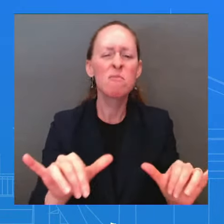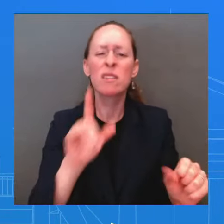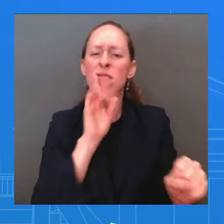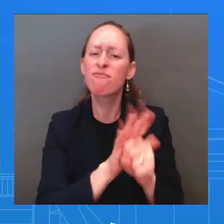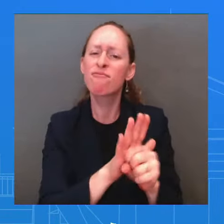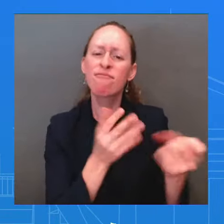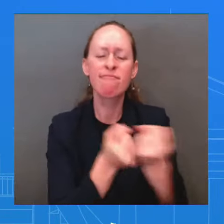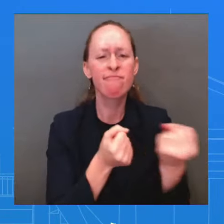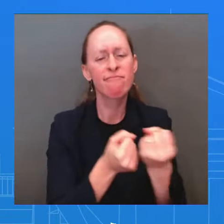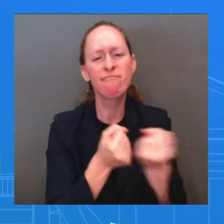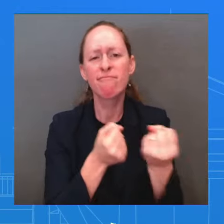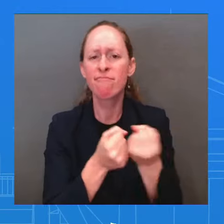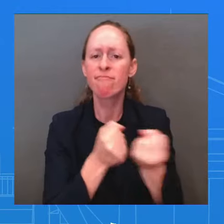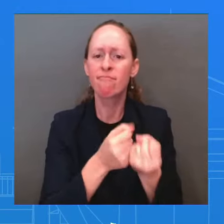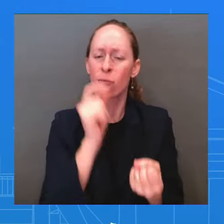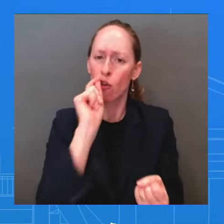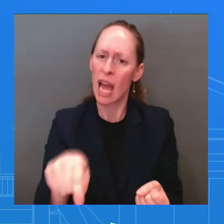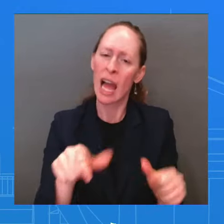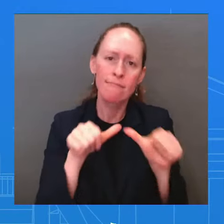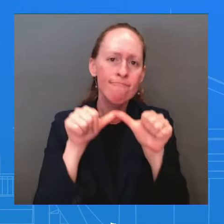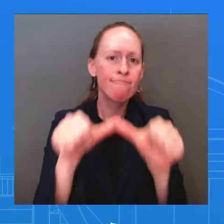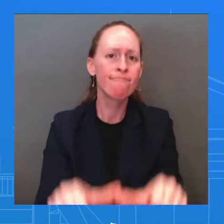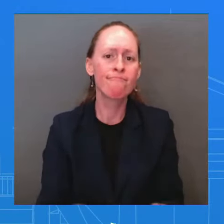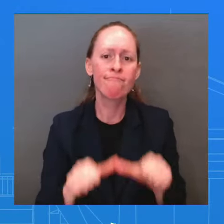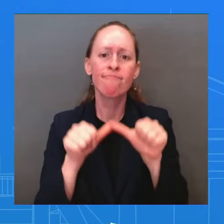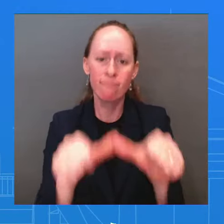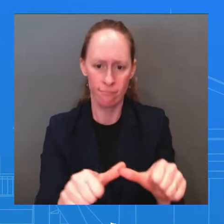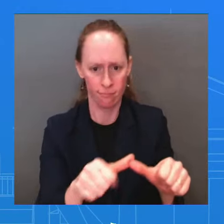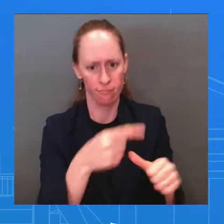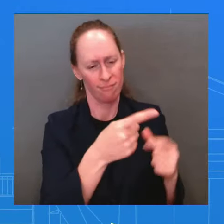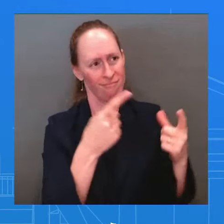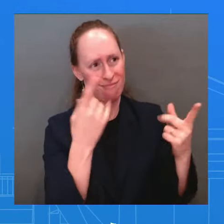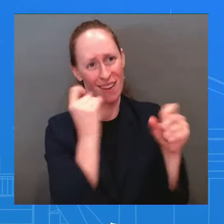as it defends its independence, its sovereignty, and its territorial integrity.